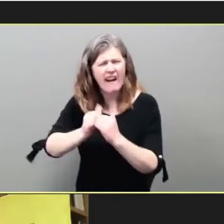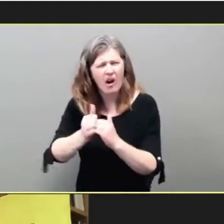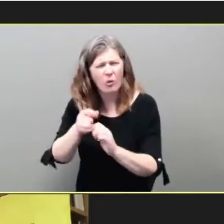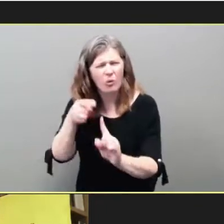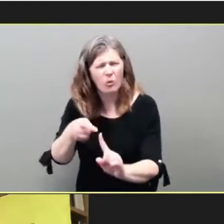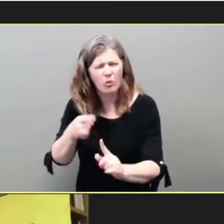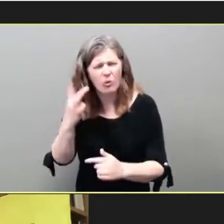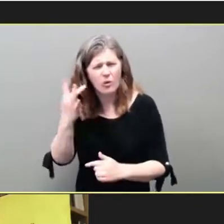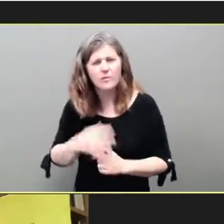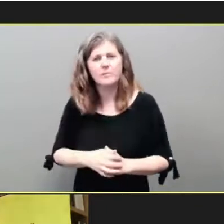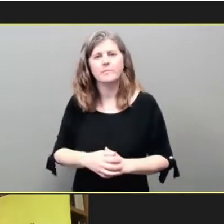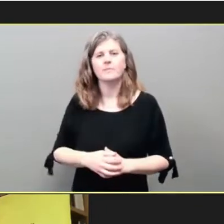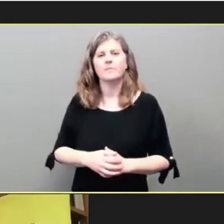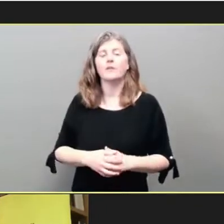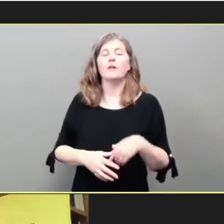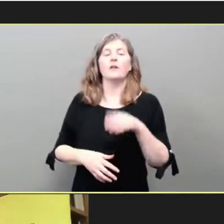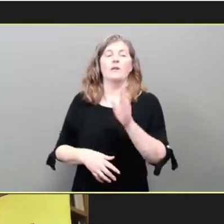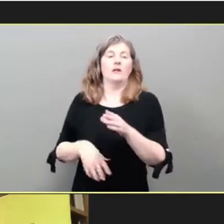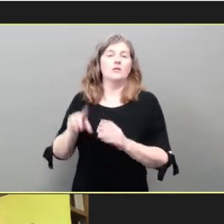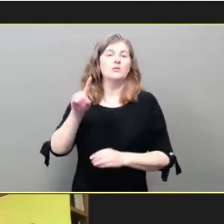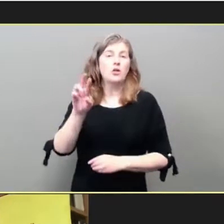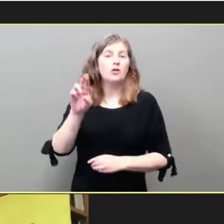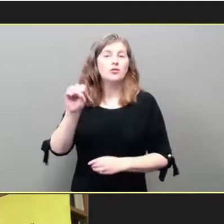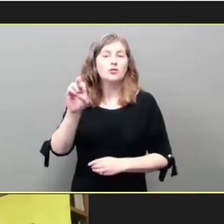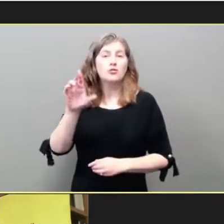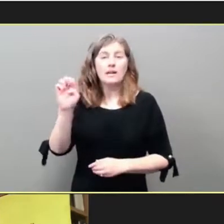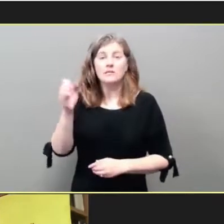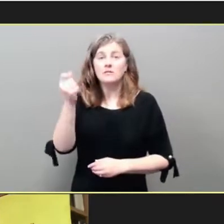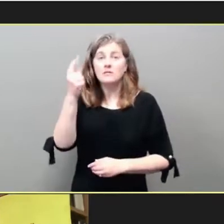Well, I can let me start bottom line is vaccination success.